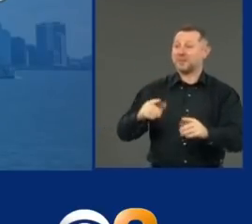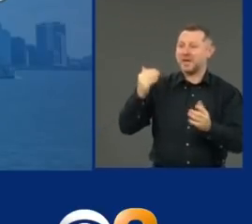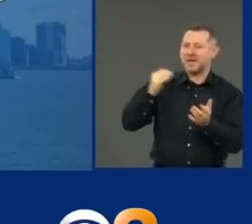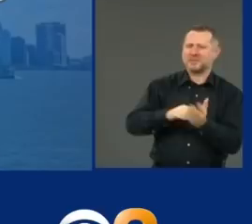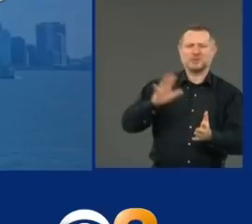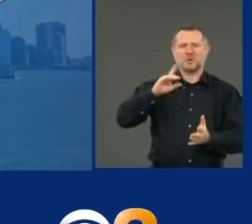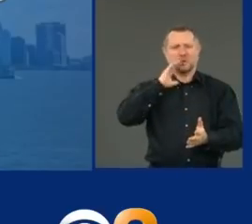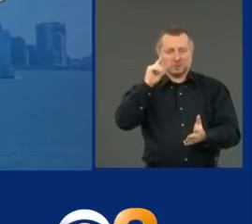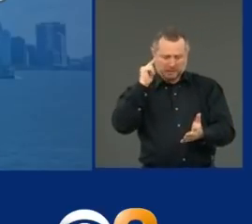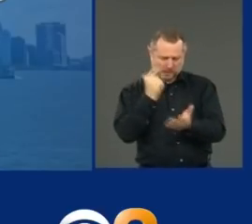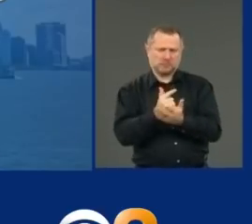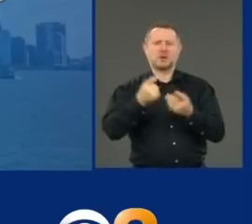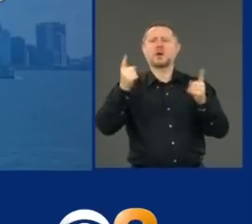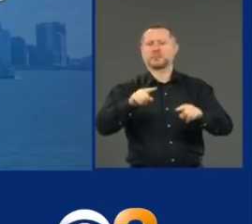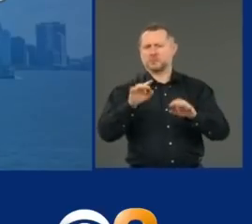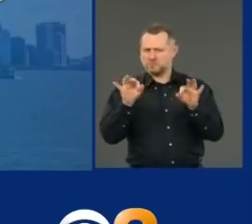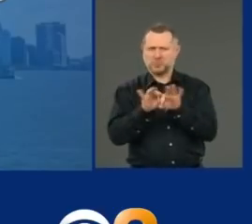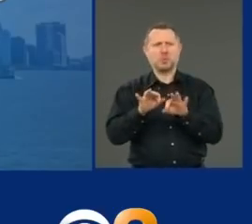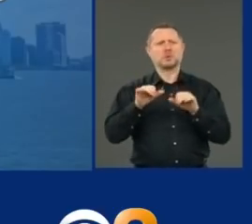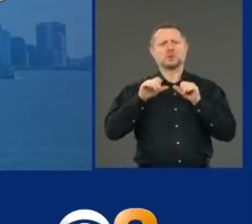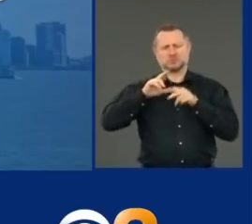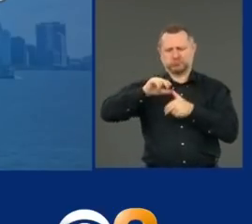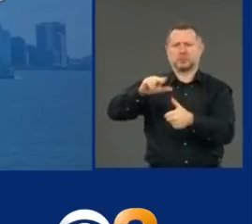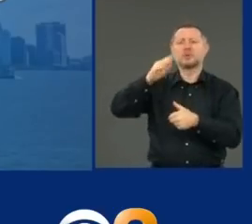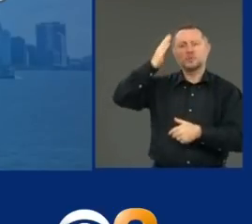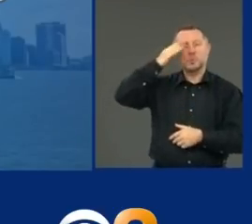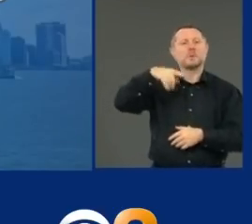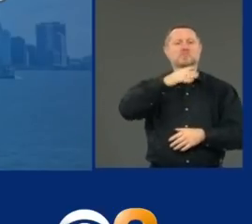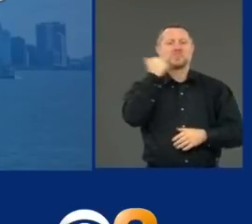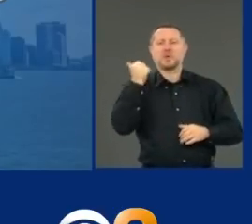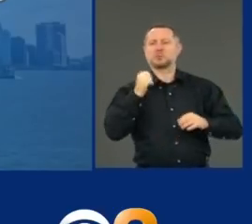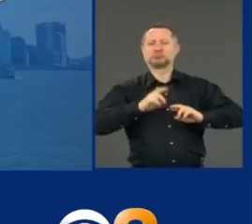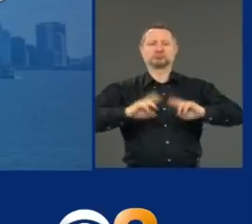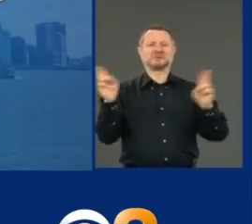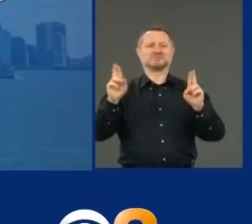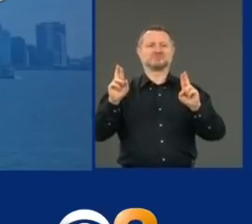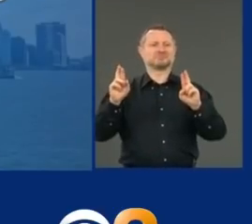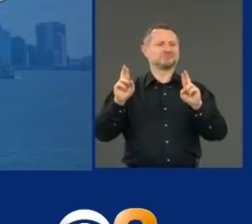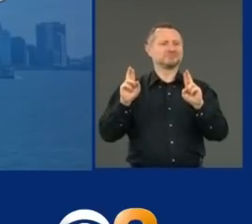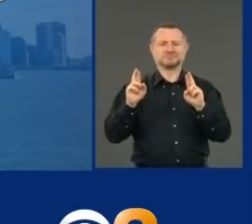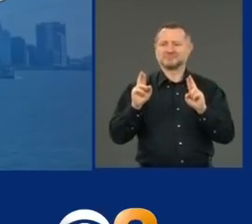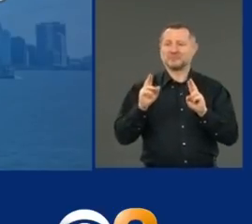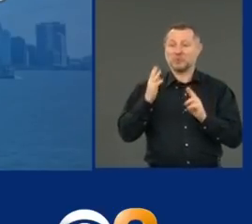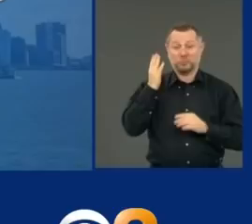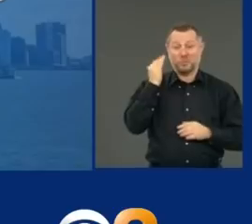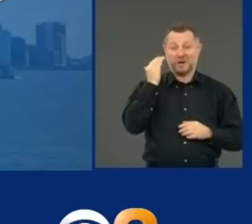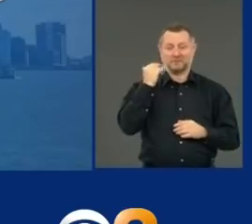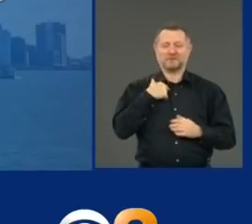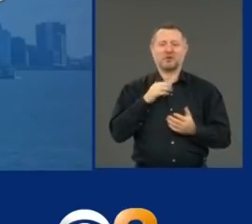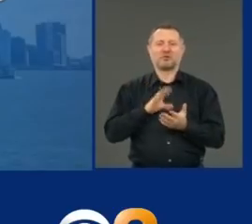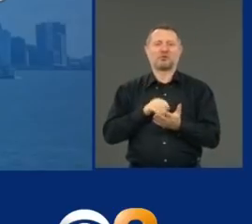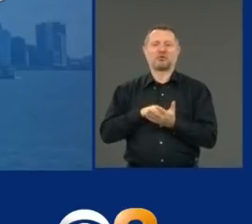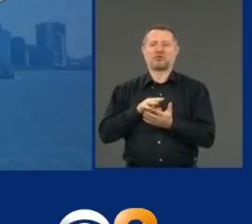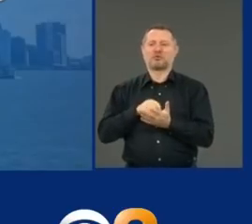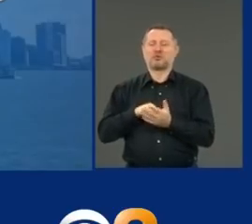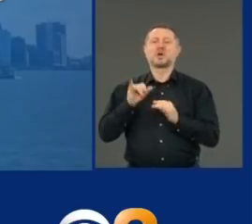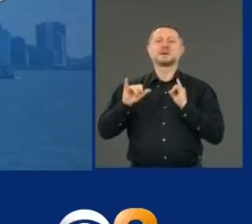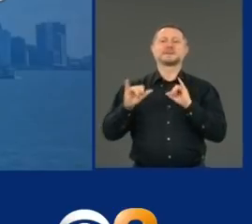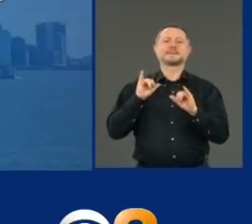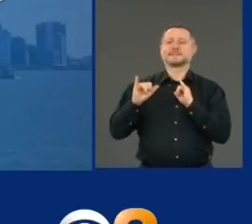THE NEW POWER GRID AND NEW MORE RESILIENT HOMES AND ROADS SO THAT WHEN MOTHER NATURE COMES